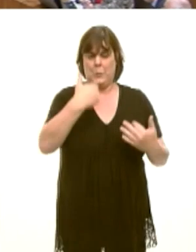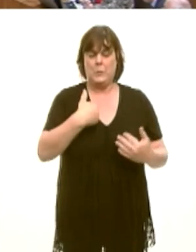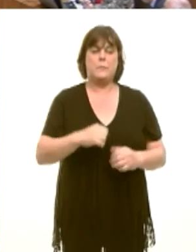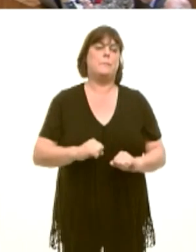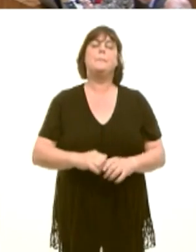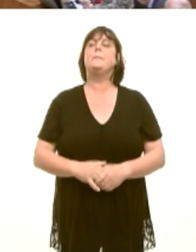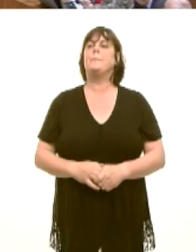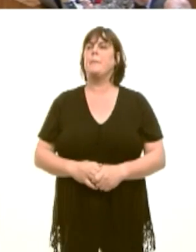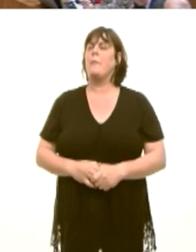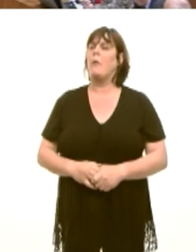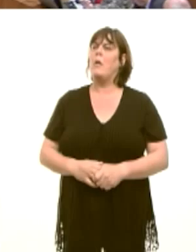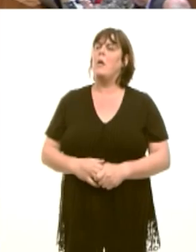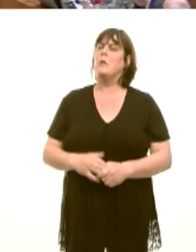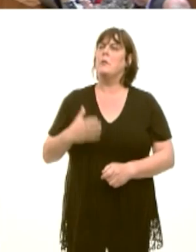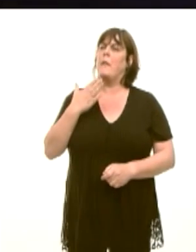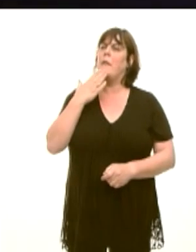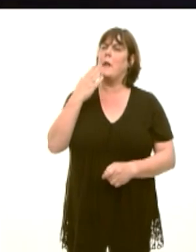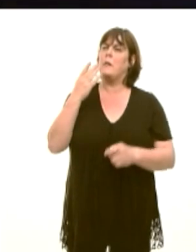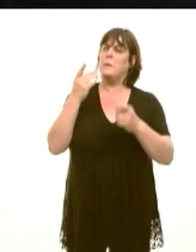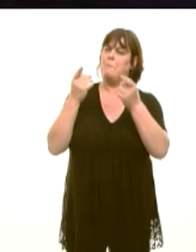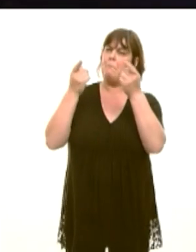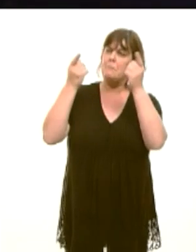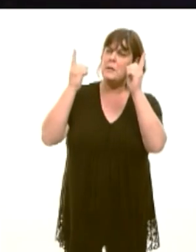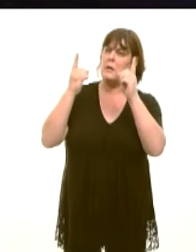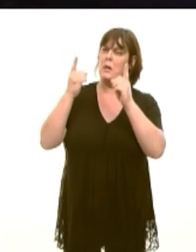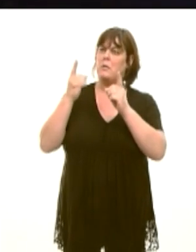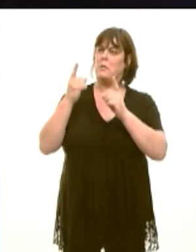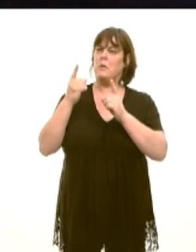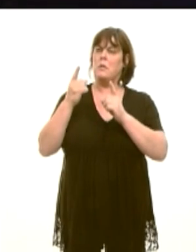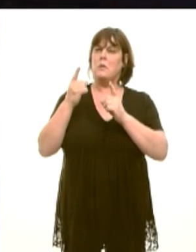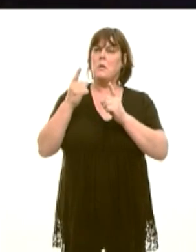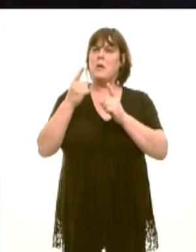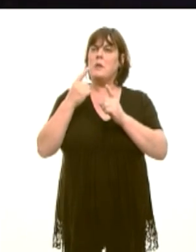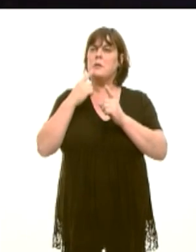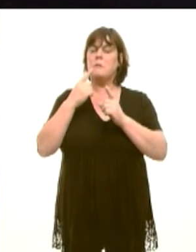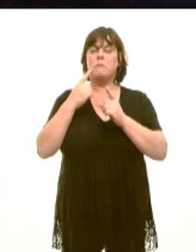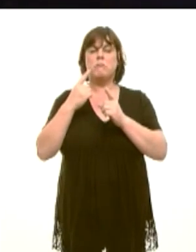to the important issues that are affected constitutionally between the nations of Britain